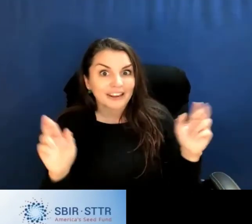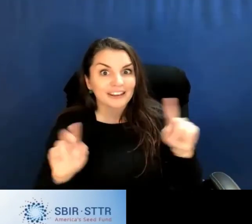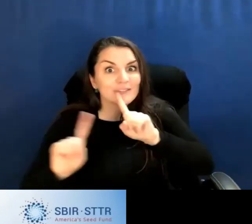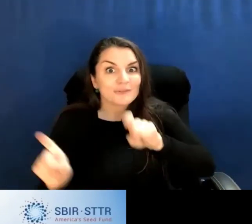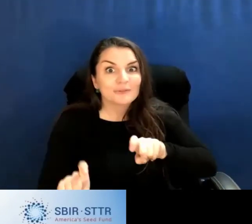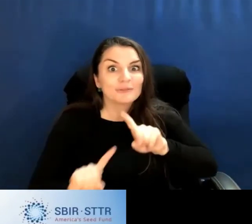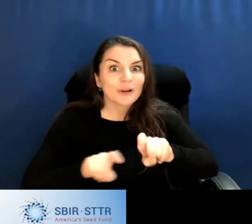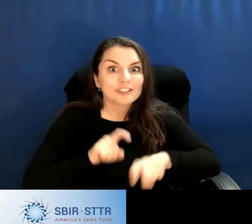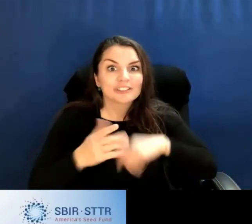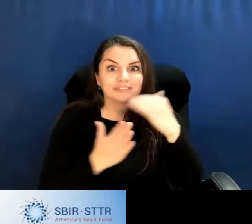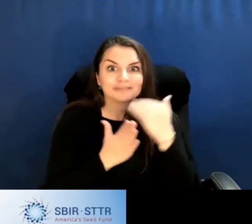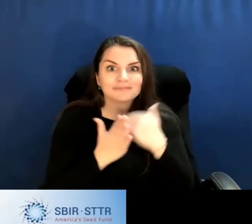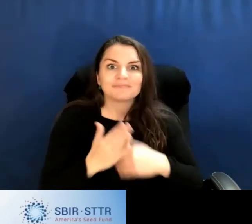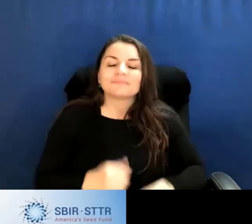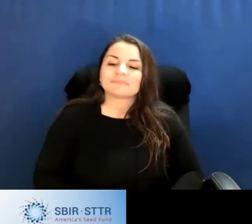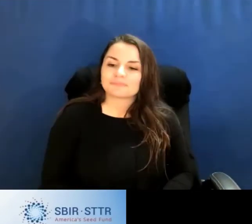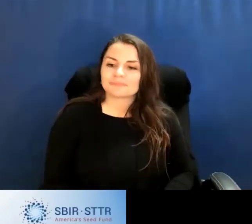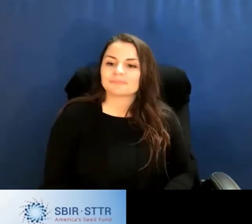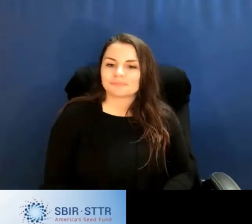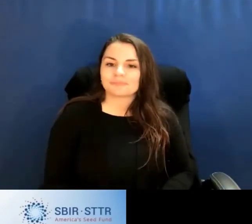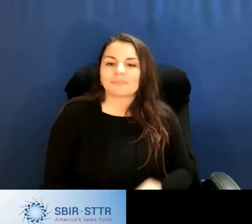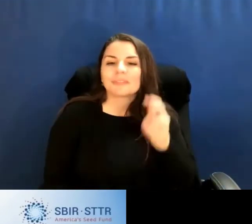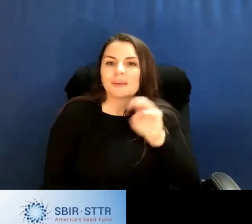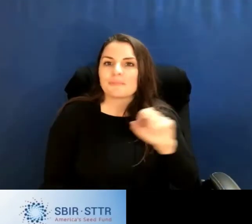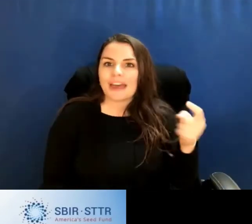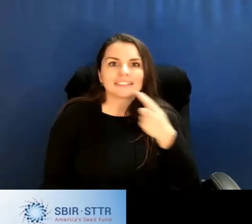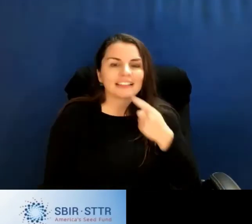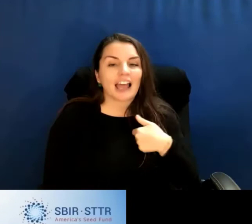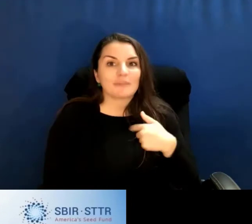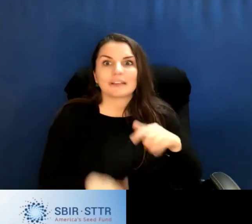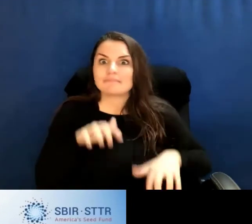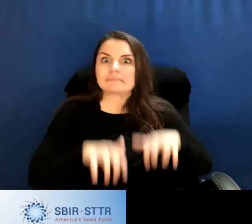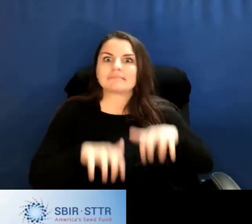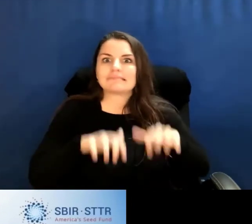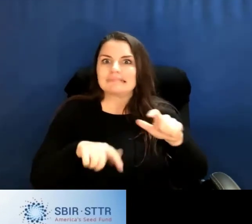Matt McMahon: Well, I've been furiously typing since we started here,